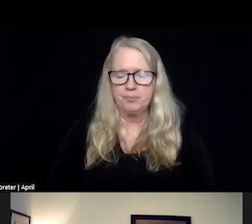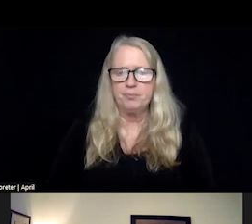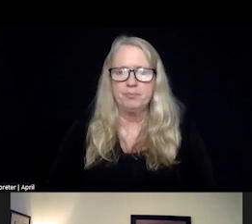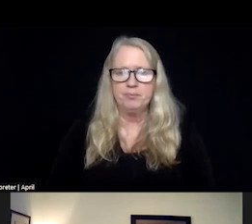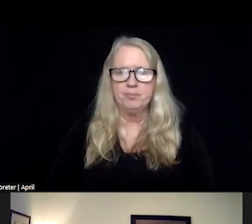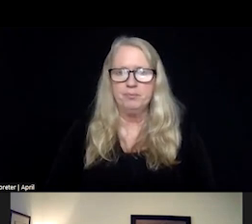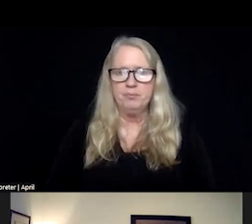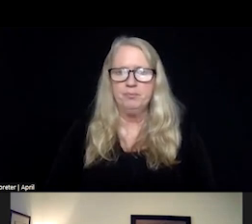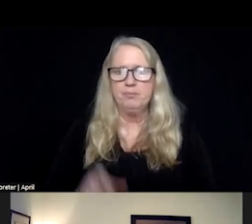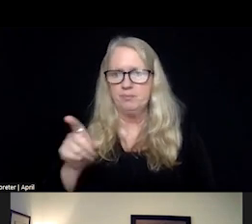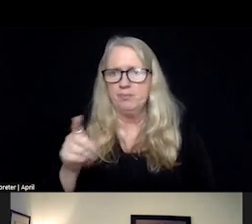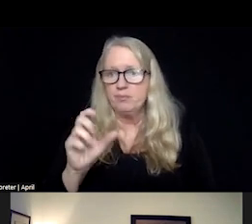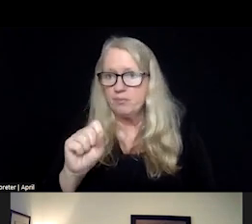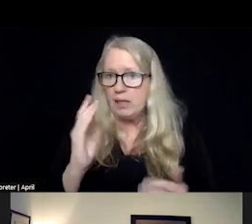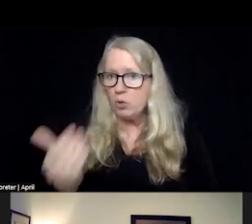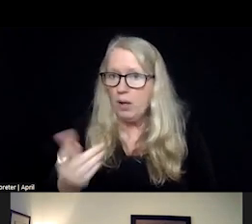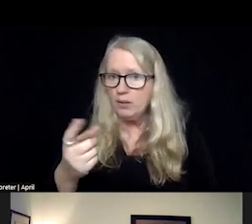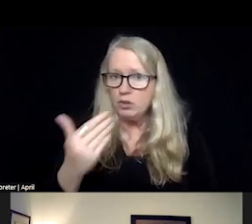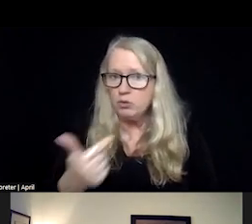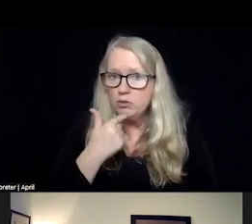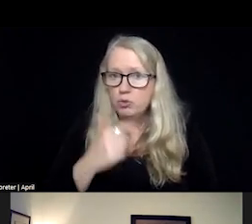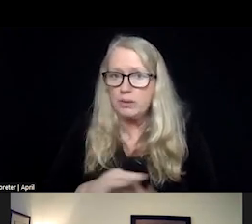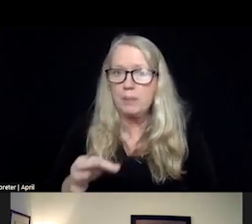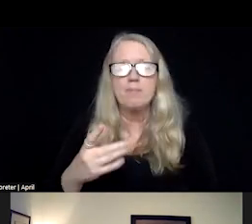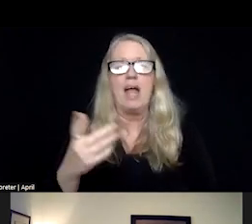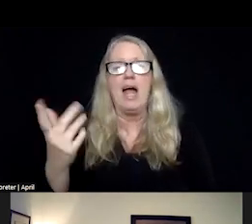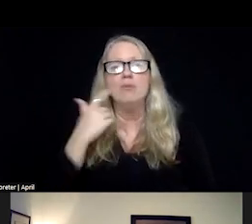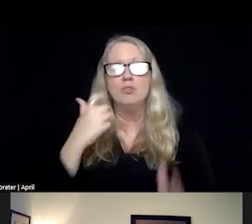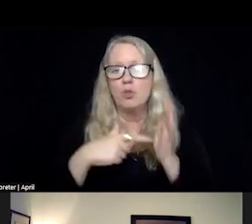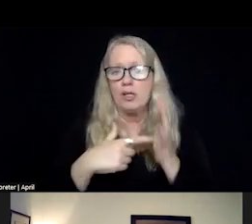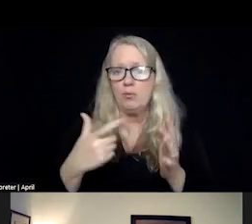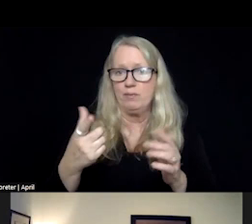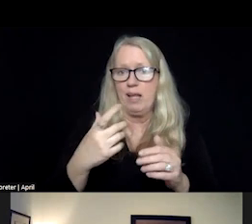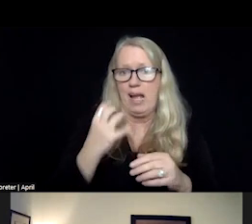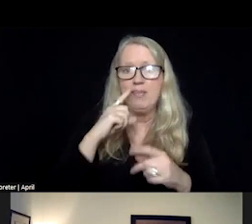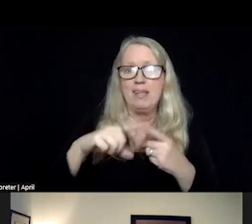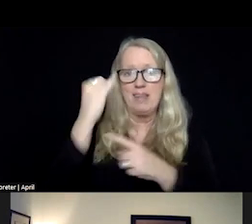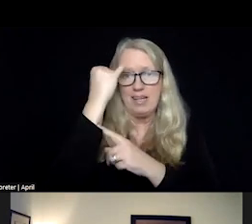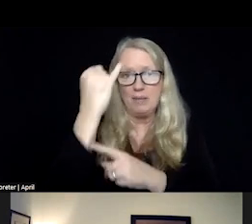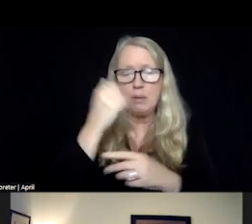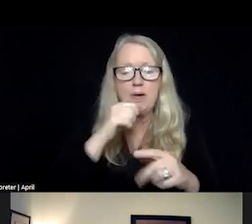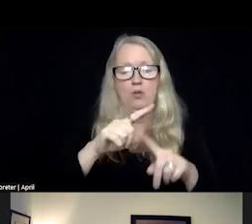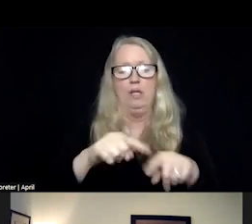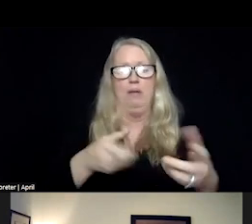I WAS GOING TO REFLECT ON THAT. I THINK THE NOTION OF RELYING ON TRUSTING COMMUNITY PARTNERS AND